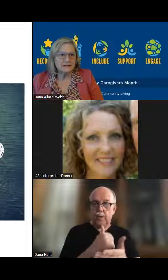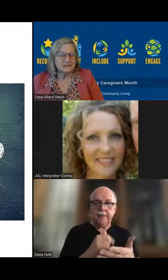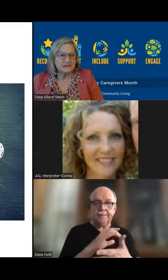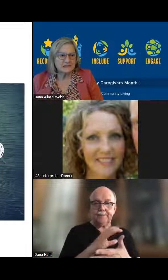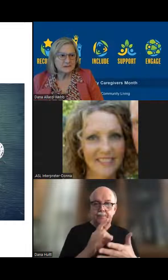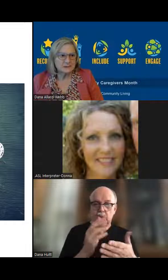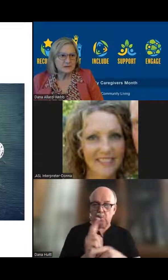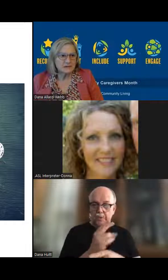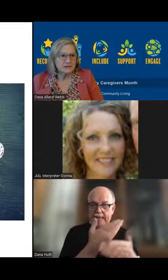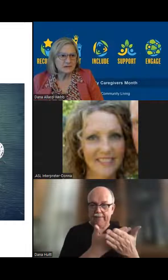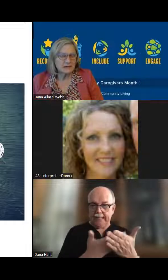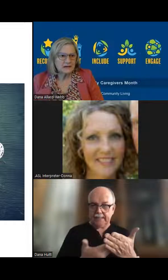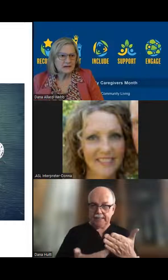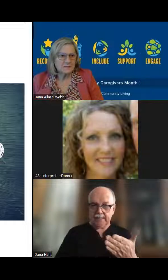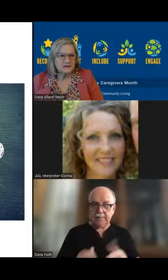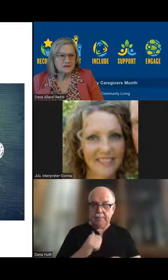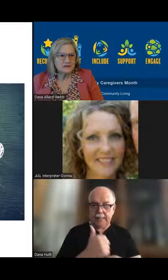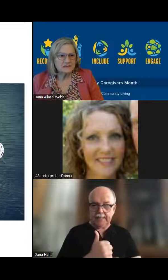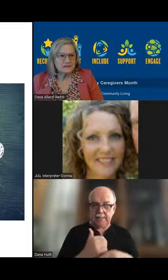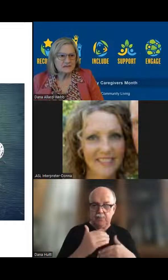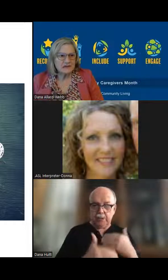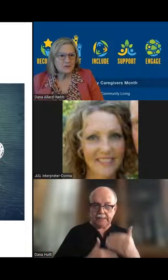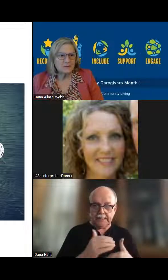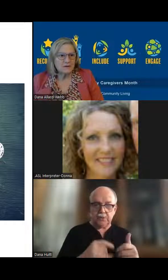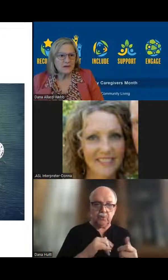this one really is to get people interested in this